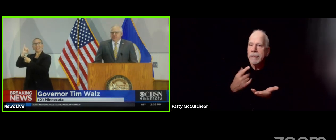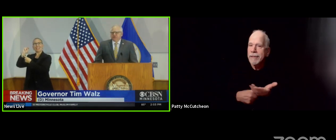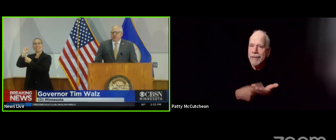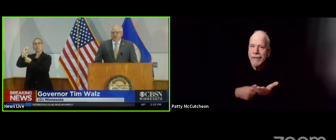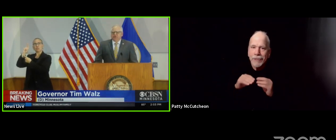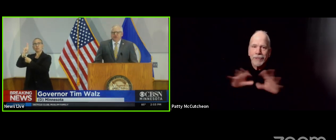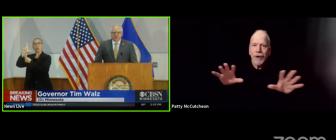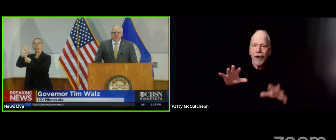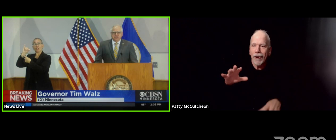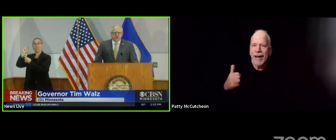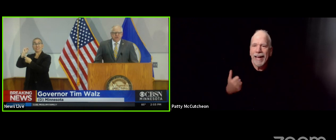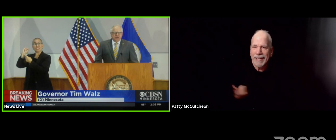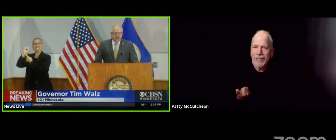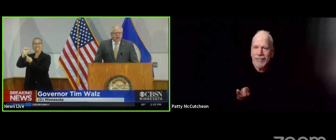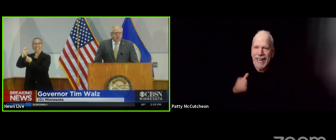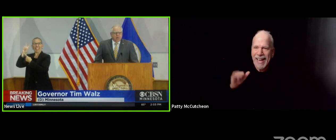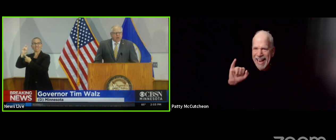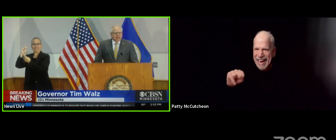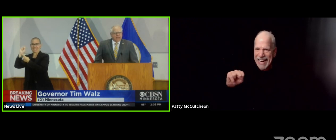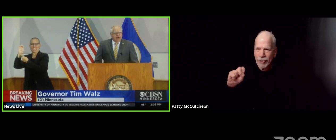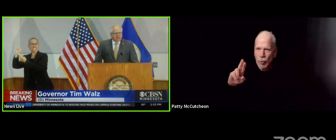STORIES FOR YEARS EXAMINE YEARS, WERE PRICED OUT OF